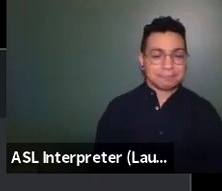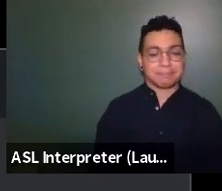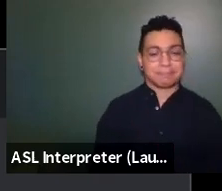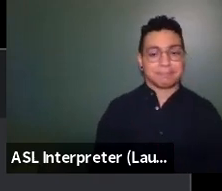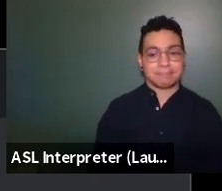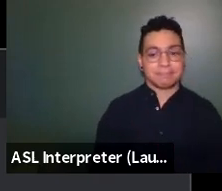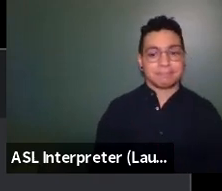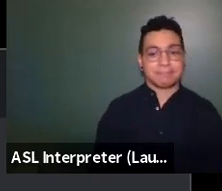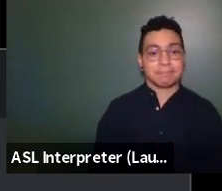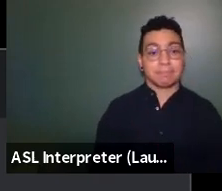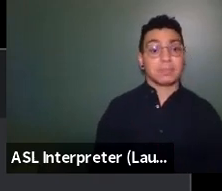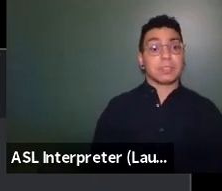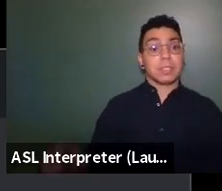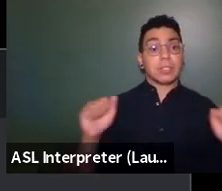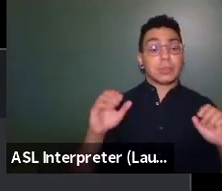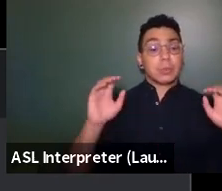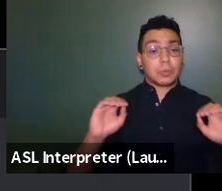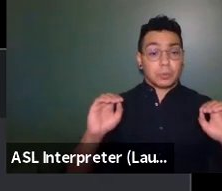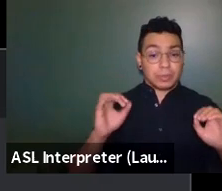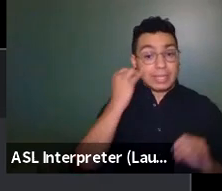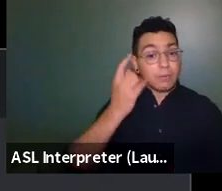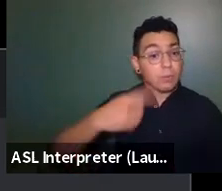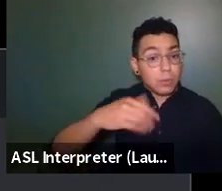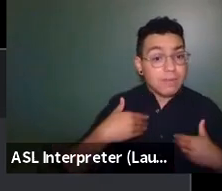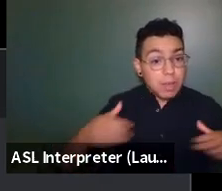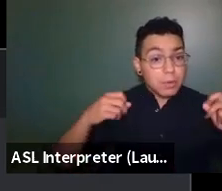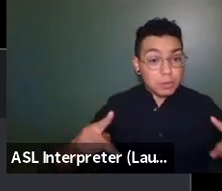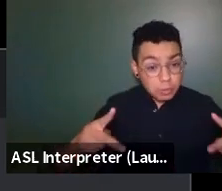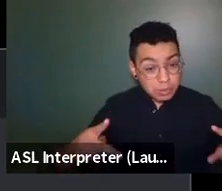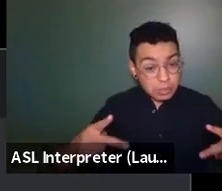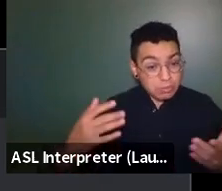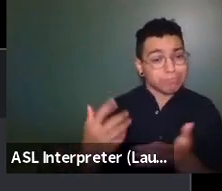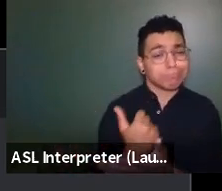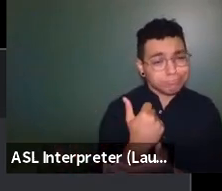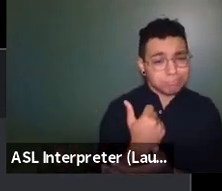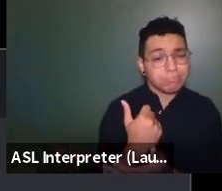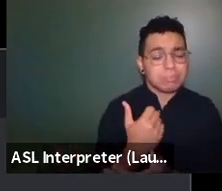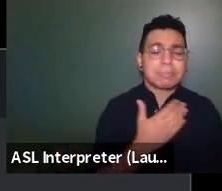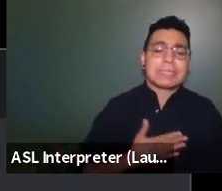ESD 112 - Katherine Livick: So if you have a chance to, like Jeff said, if you have a chance to do this reflection that will be really useful to us.